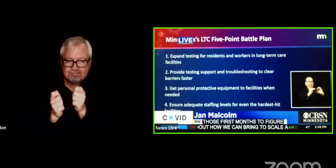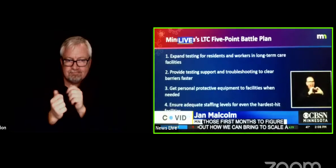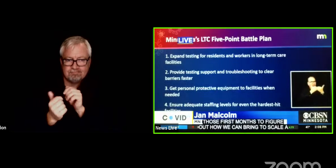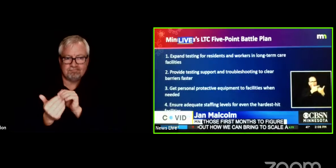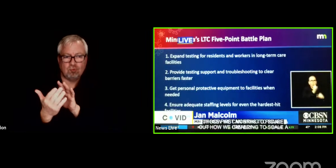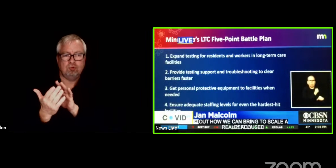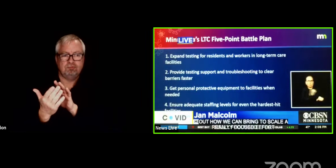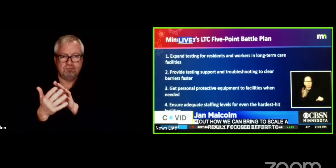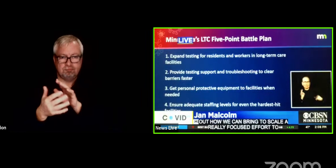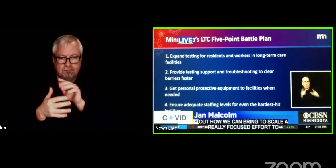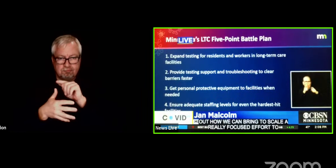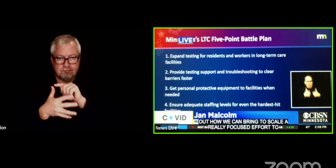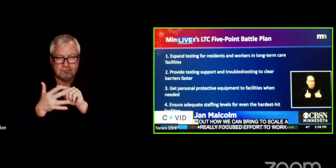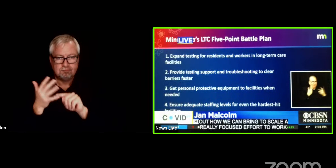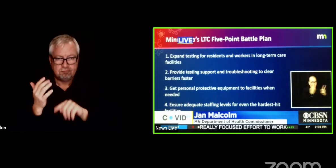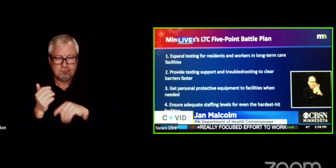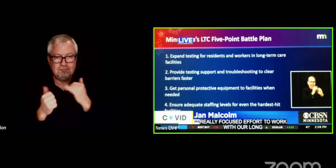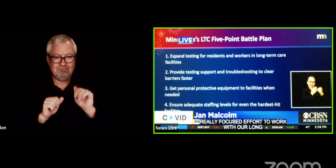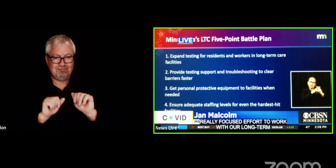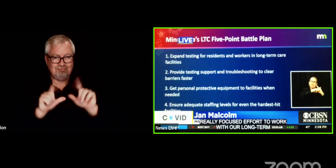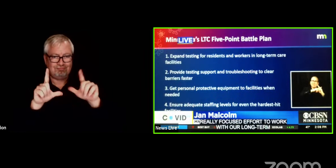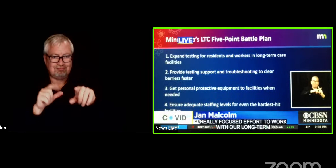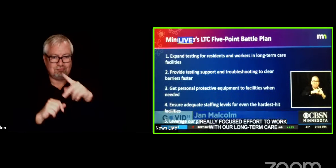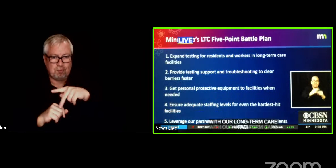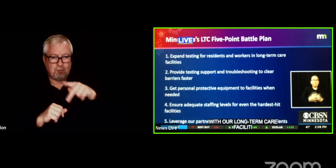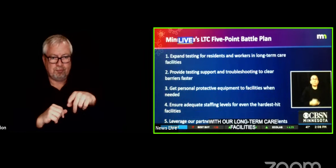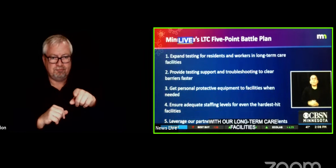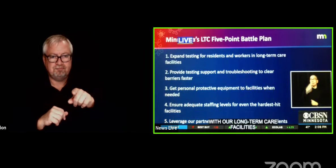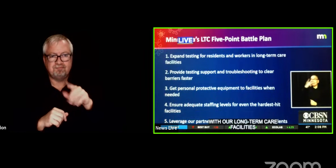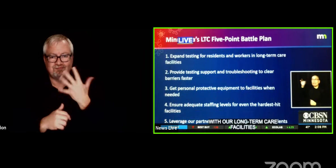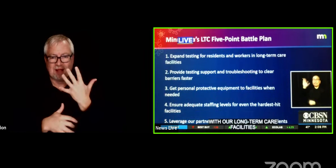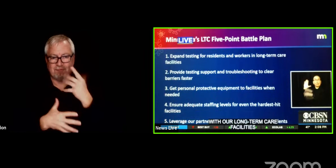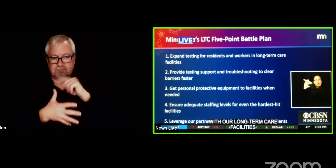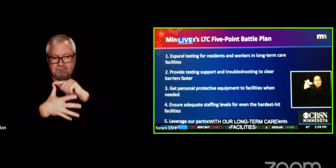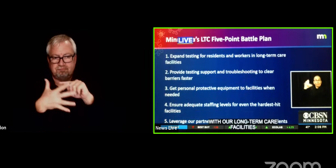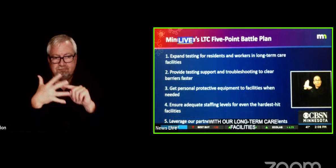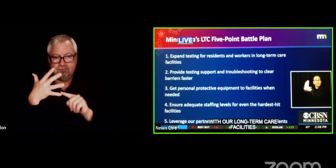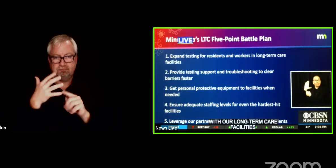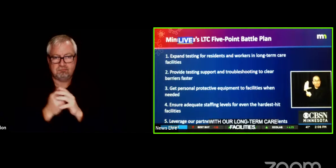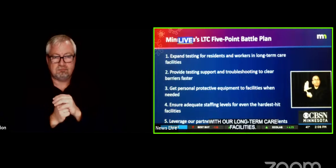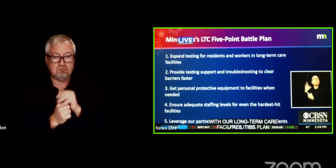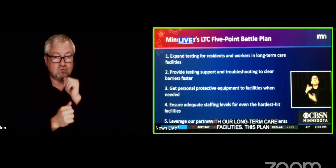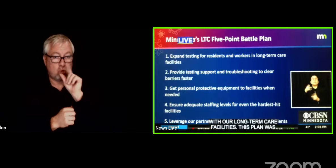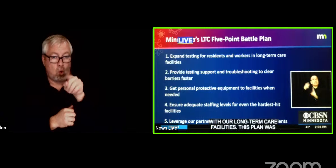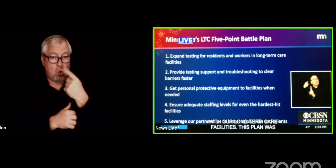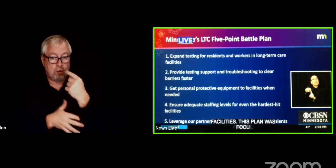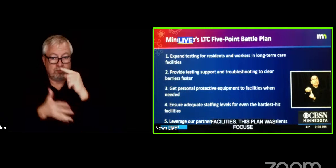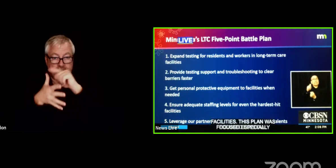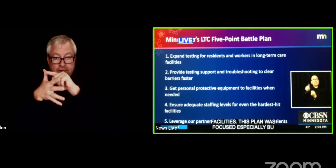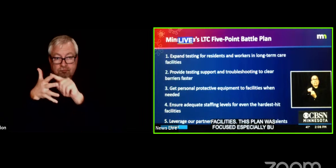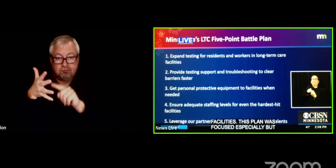THIS PLAN IS FOCUSED ESPECIALLY BUT NOT ONLY BUT ESPECIALLY ON SENIORS LIVING IN NURSING HOMES AND ASSISTED LIVING FACILITIES.